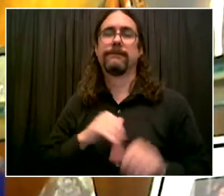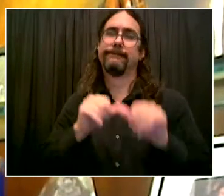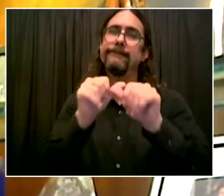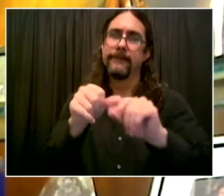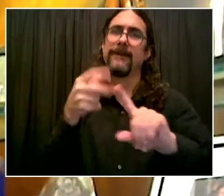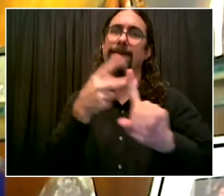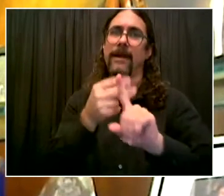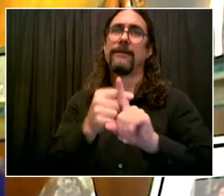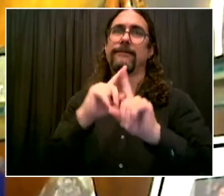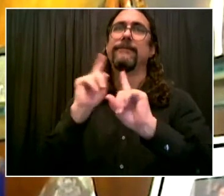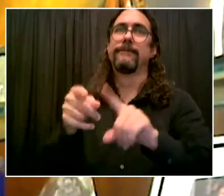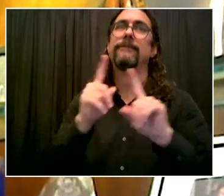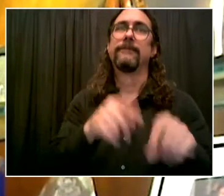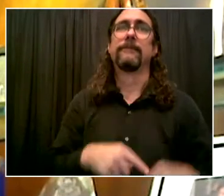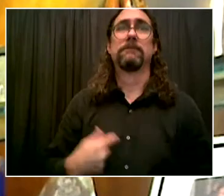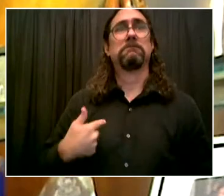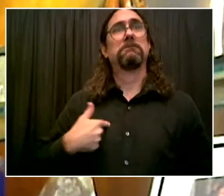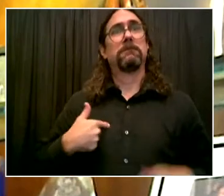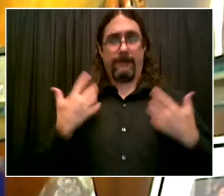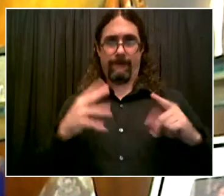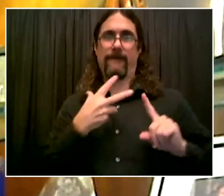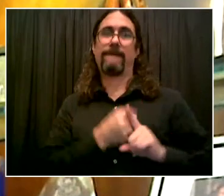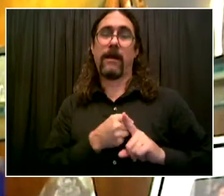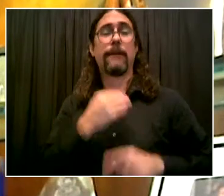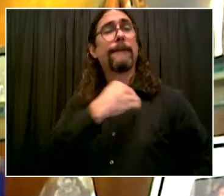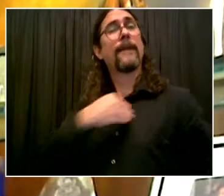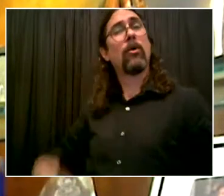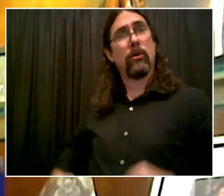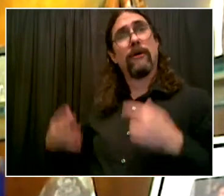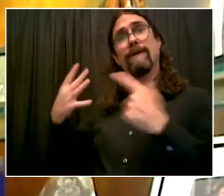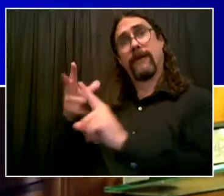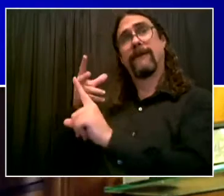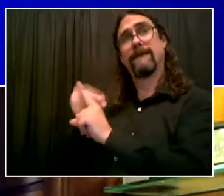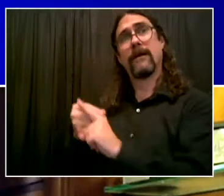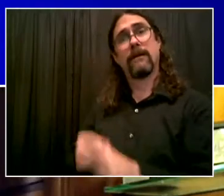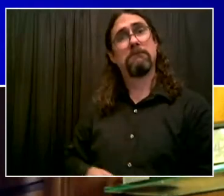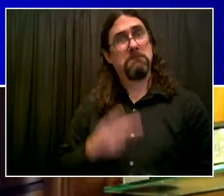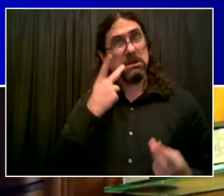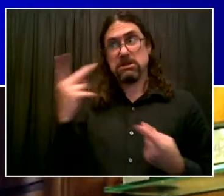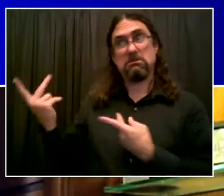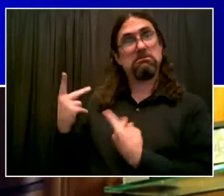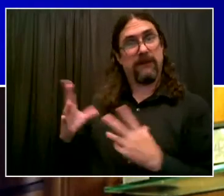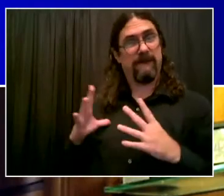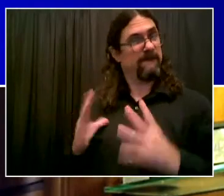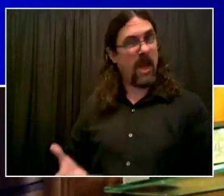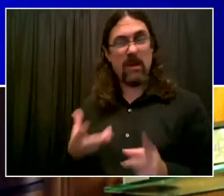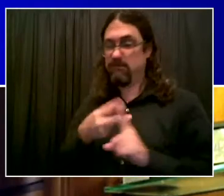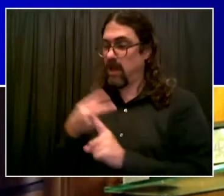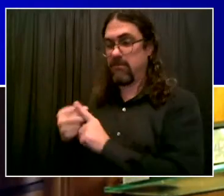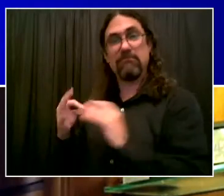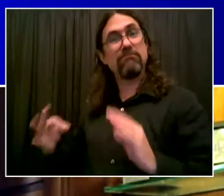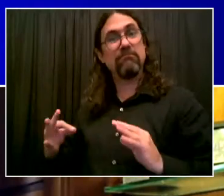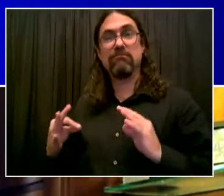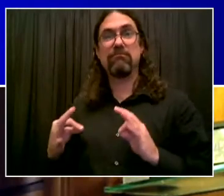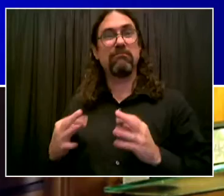SHOULD GET VACCINATE, DI AM HERE AND THE MAYOR IS WALKING AROUND HLEATHY. MANY PEOPLE ARE